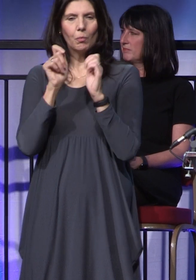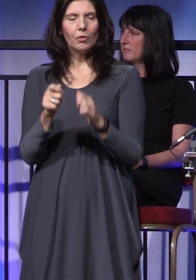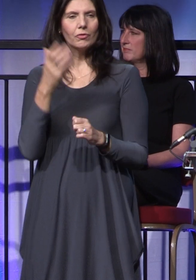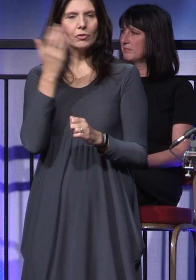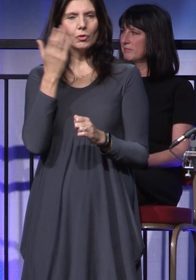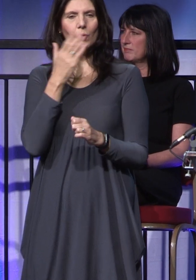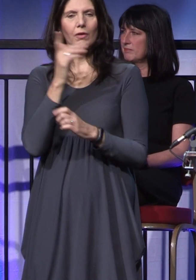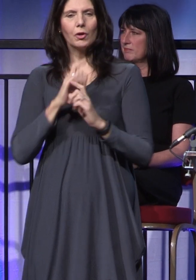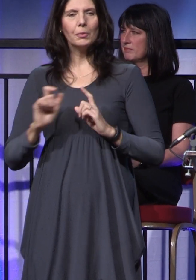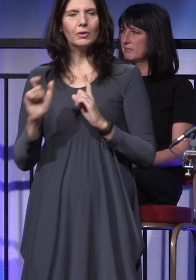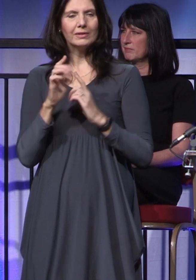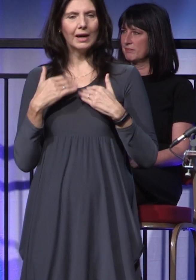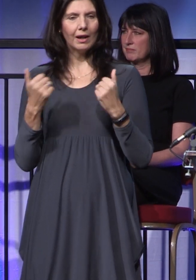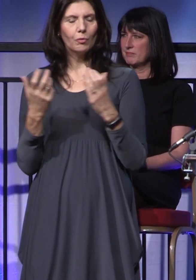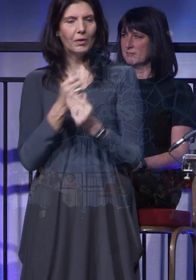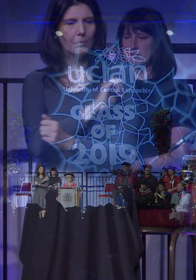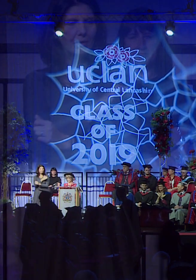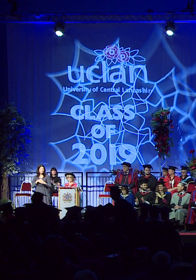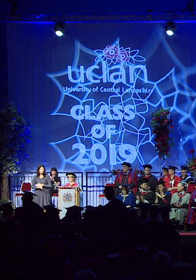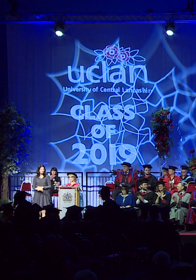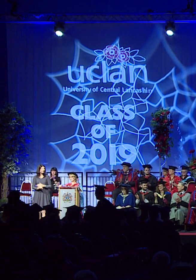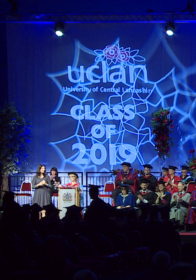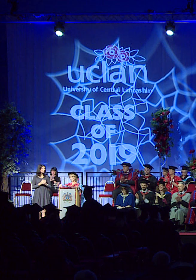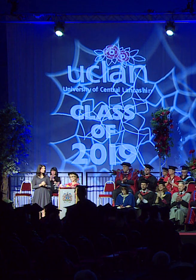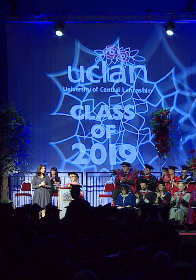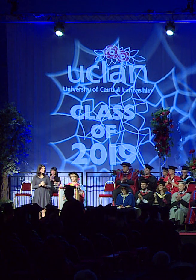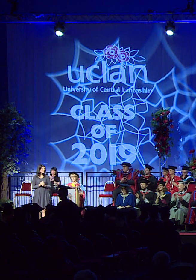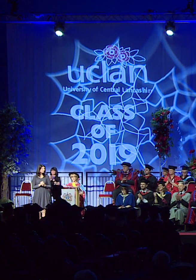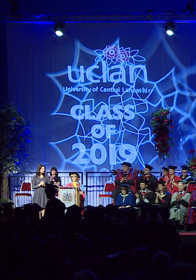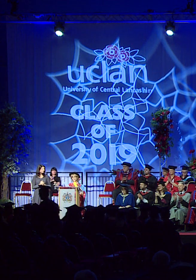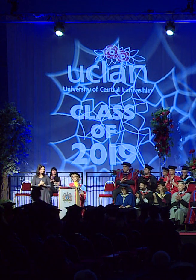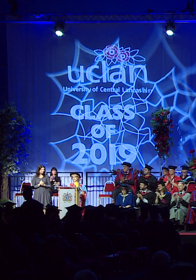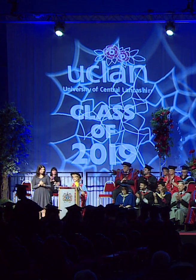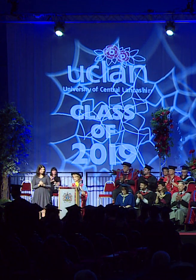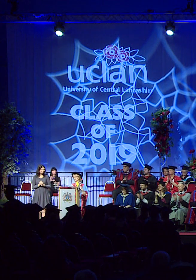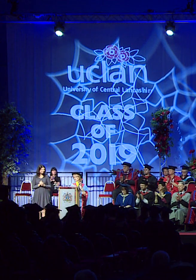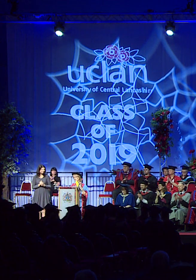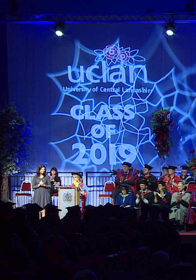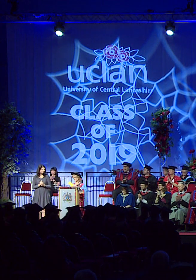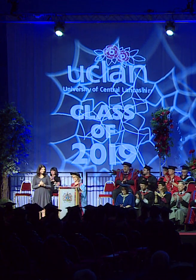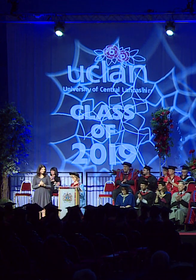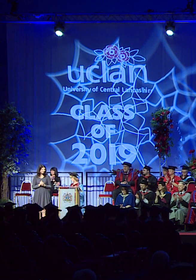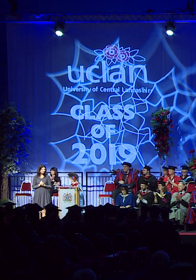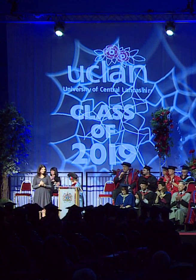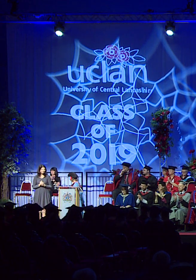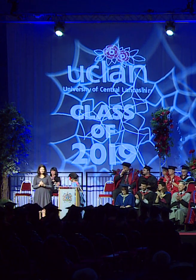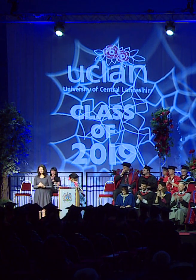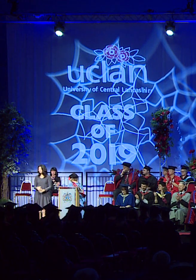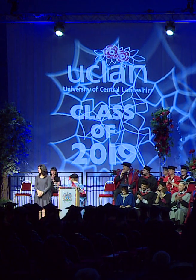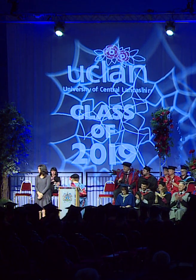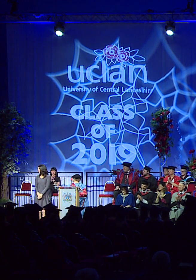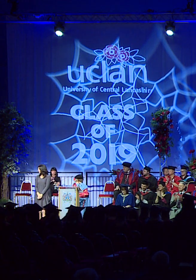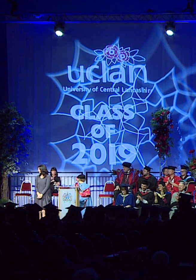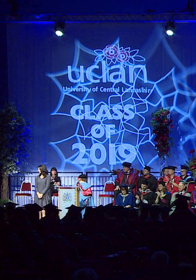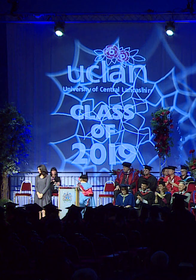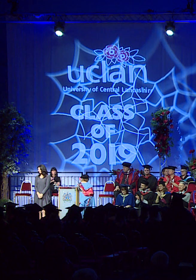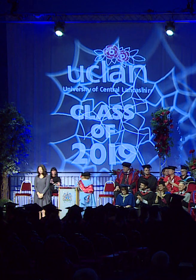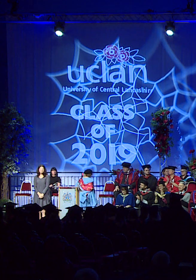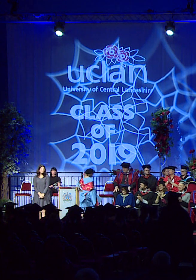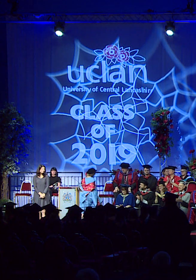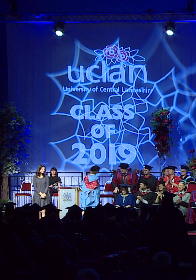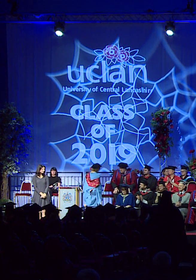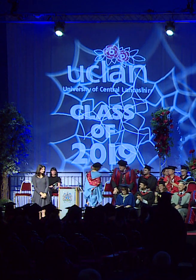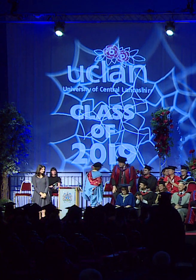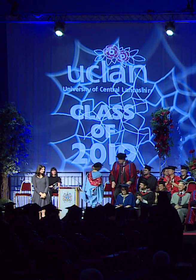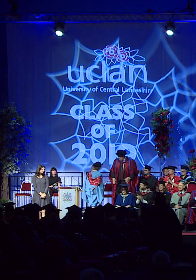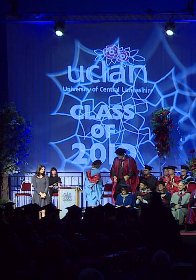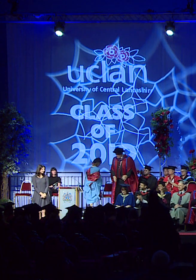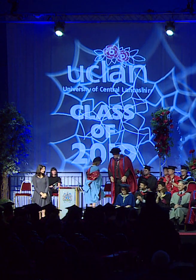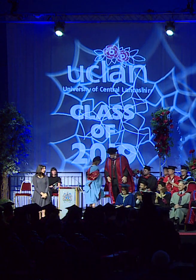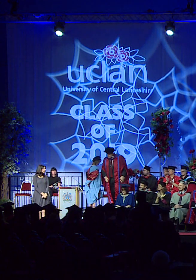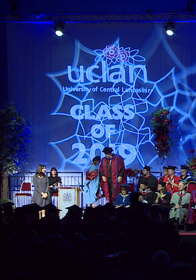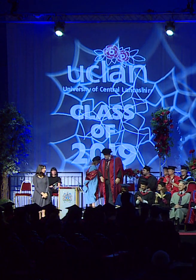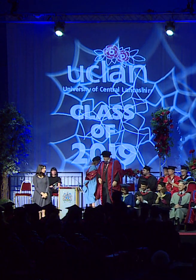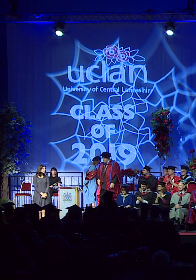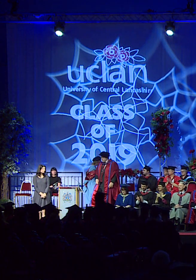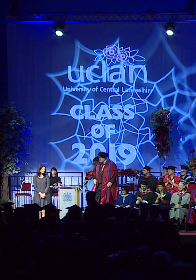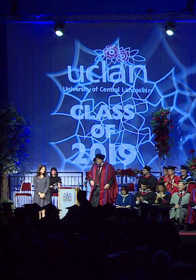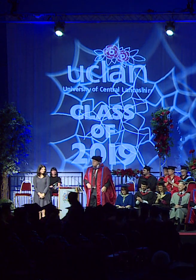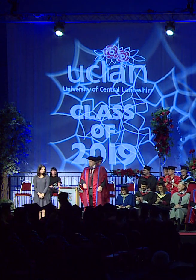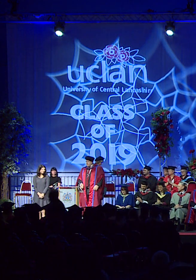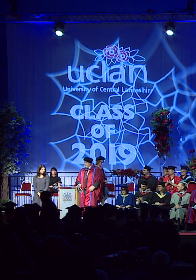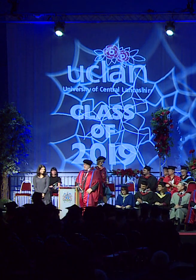of Community Health and midwifery